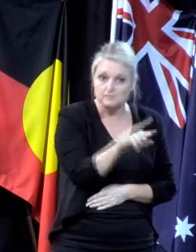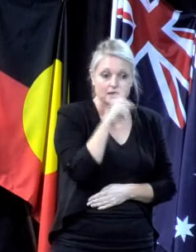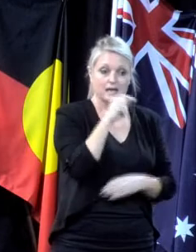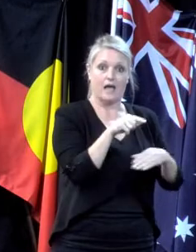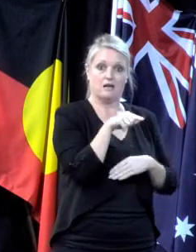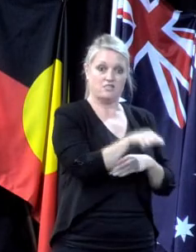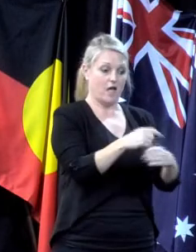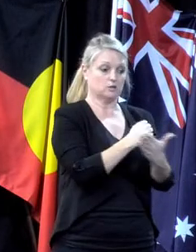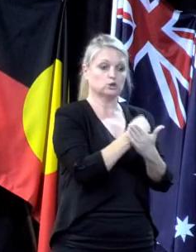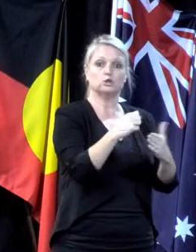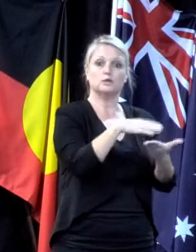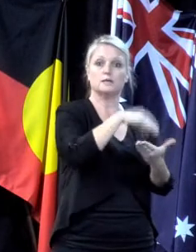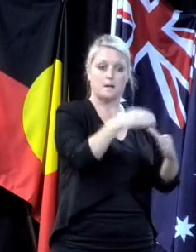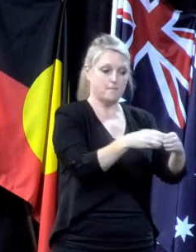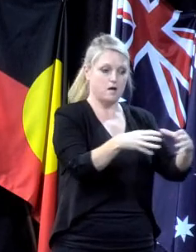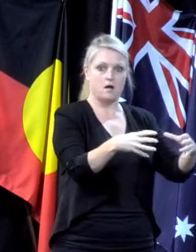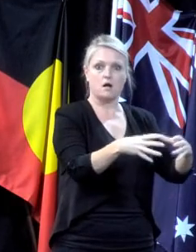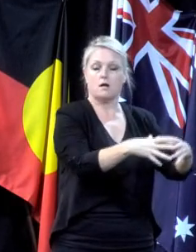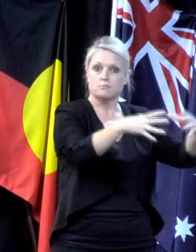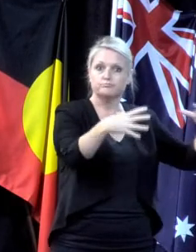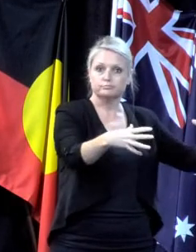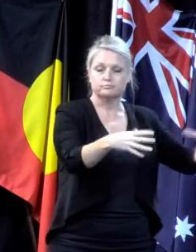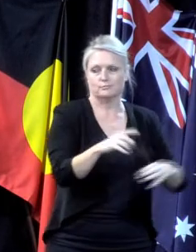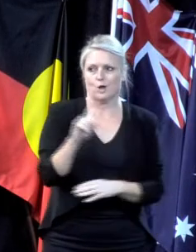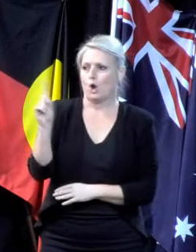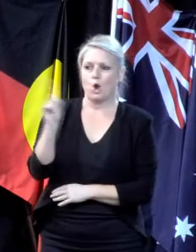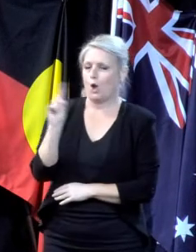- the student numbers in the class? No, that’s not the model that I would work from. No? MS PRICHARD: Absolutely not.